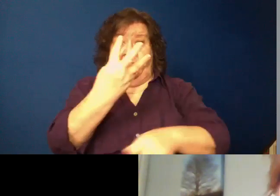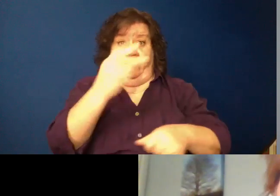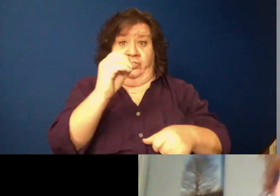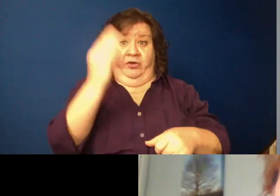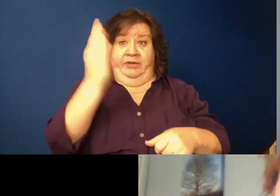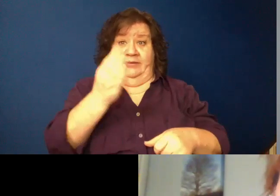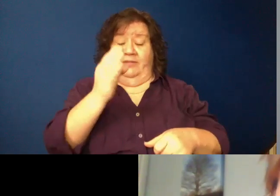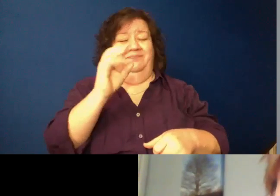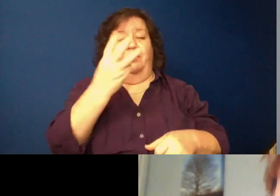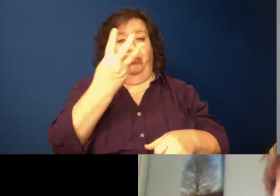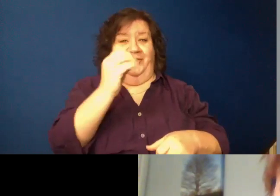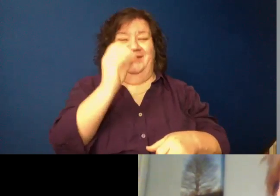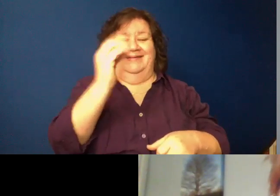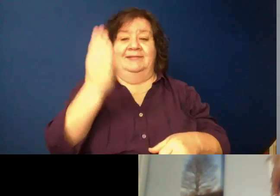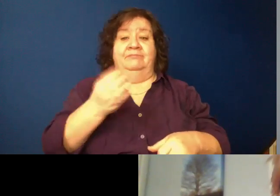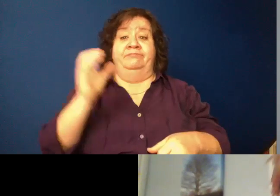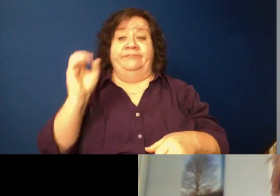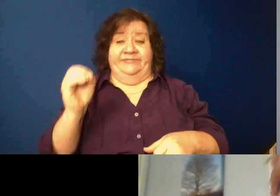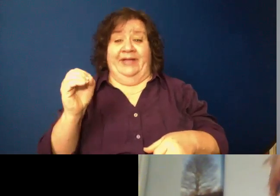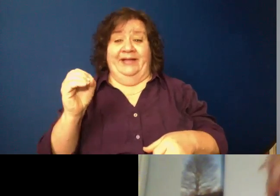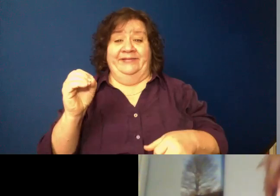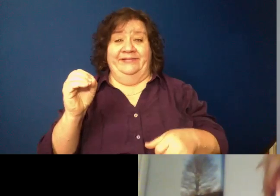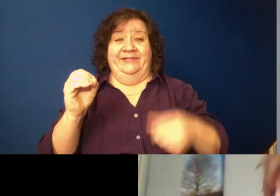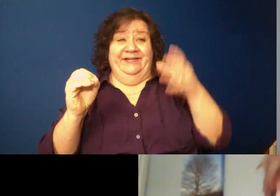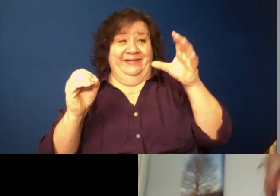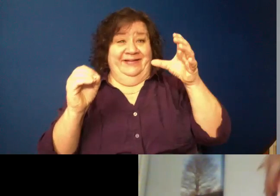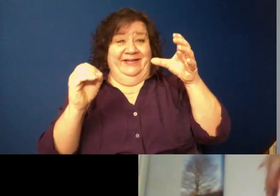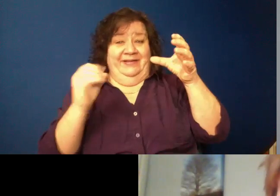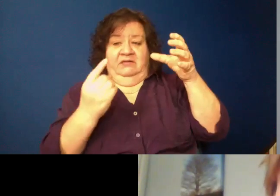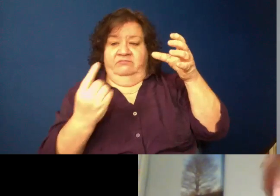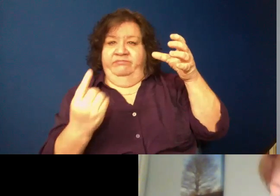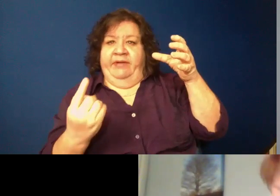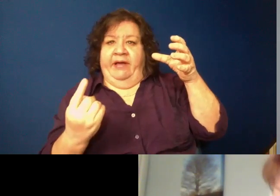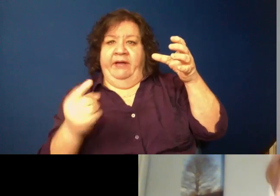prioritization so that tomorrow we're not gonna come back and say no we're not included again